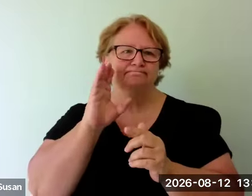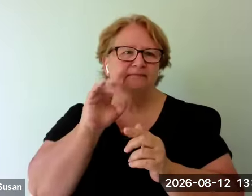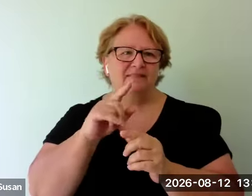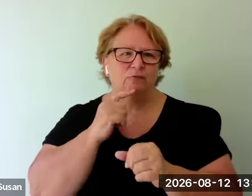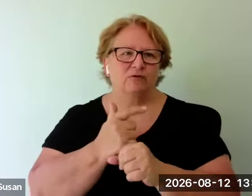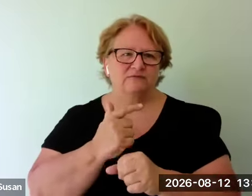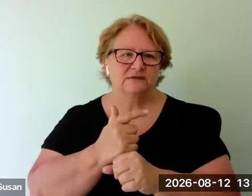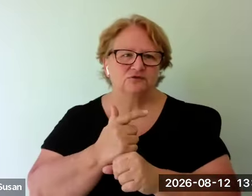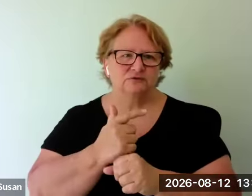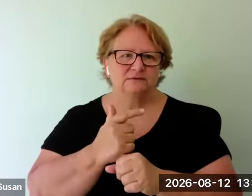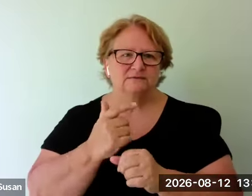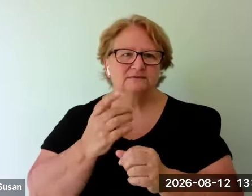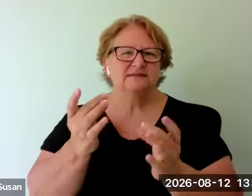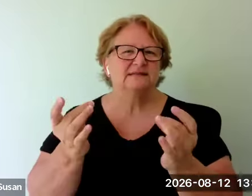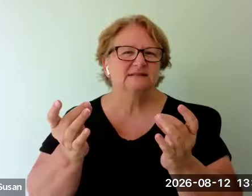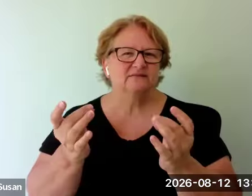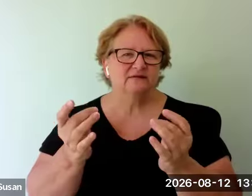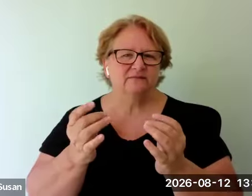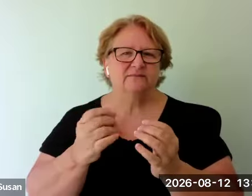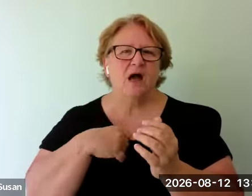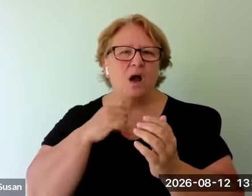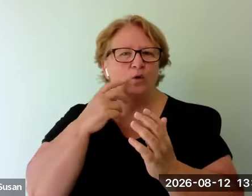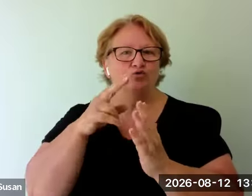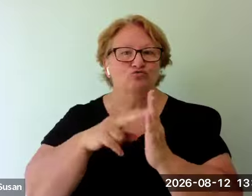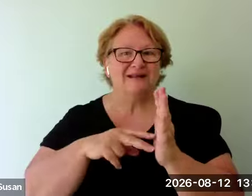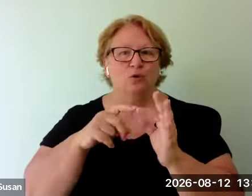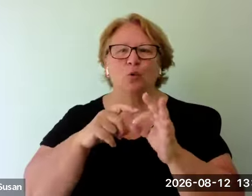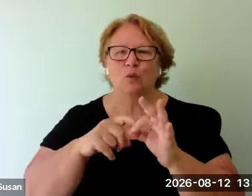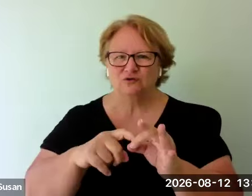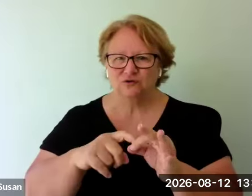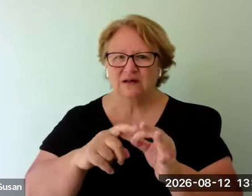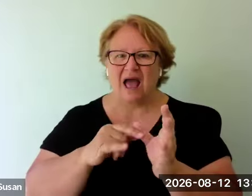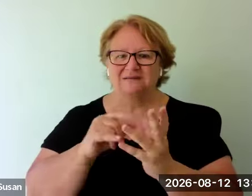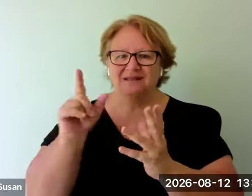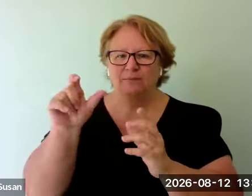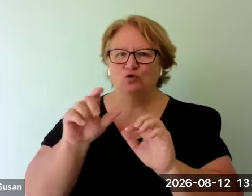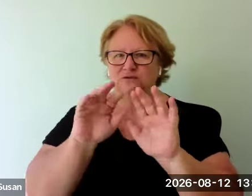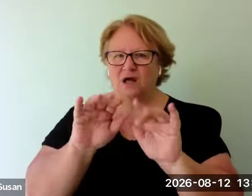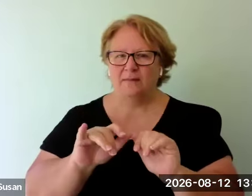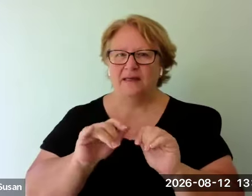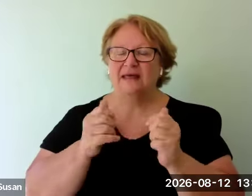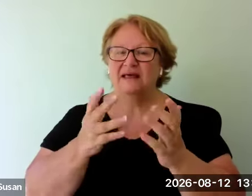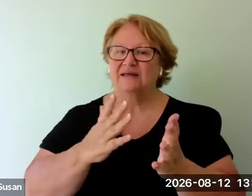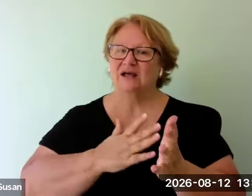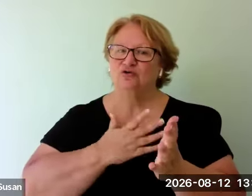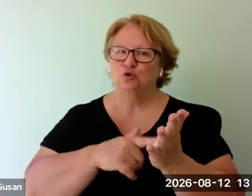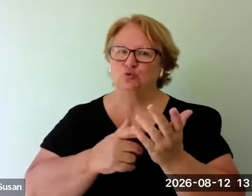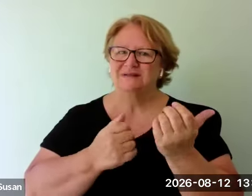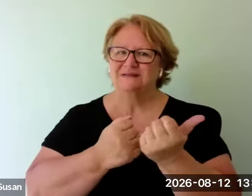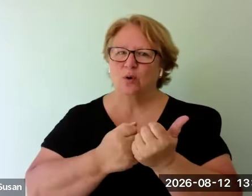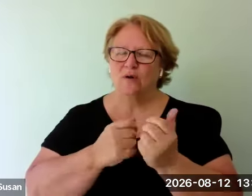iagnosis. So I just wanted to flag, for people who may want to step away from the conversation. I'll read the